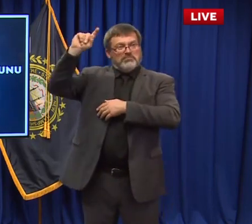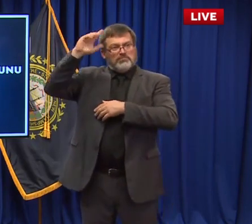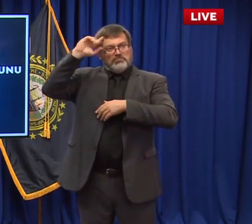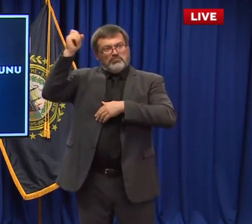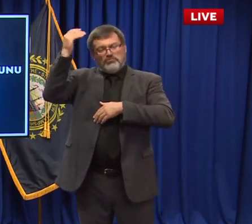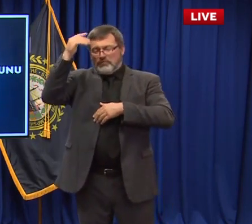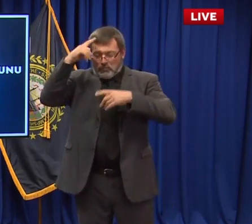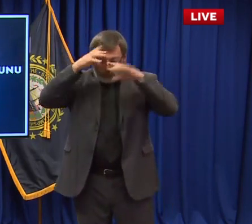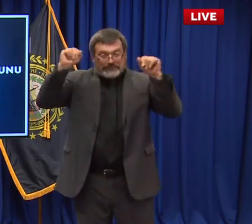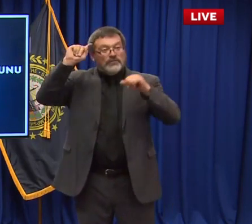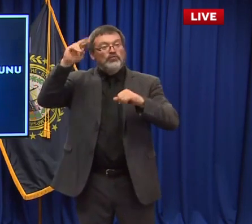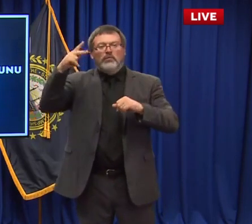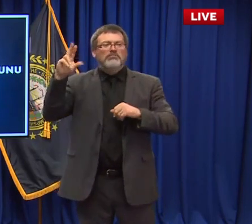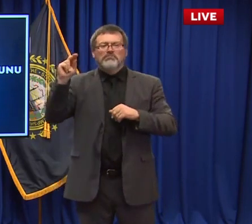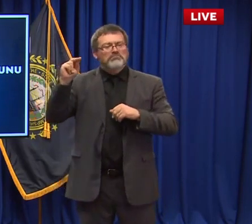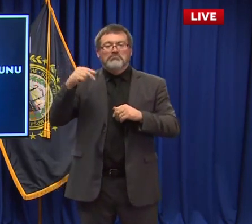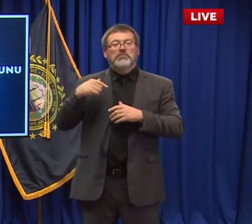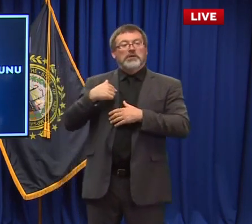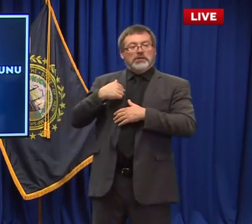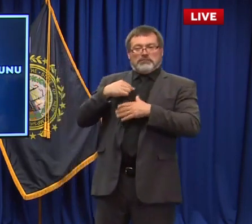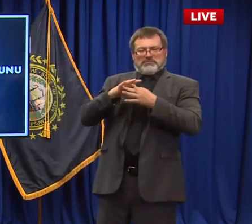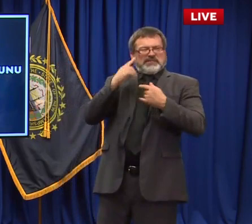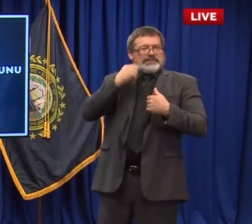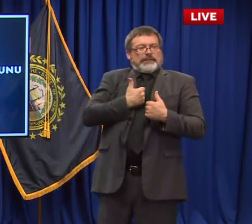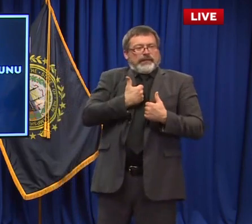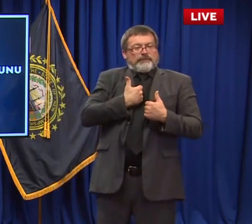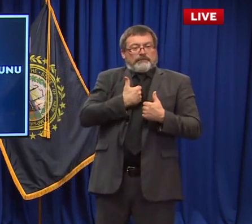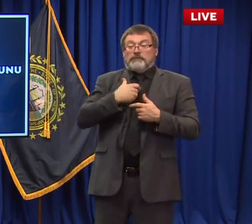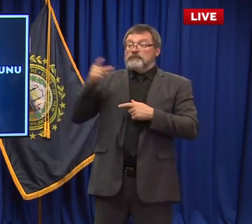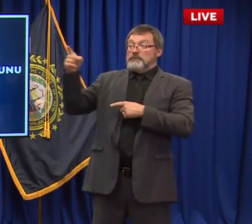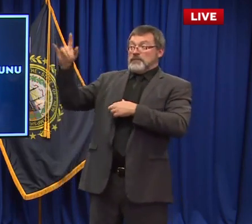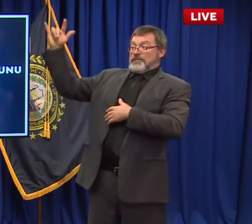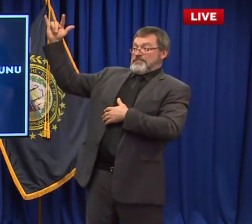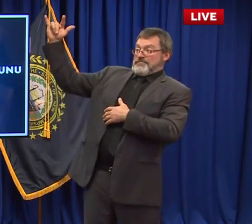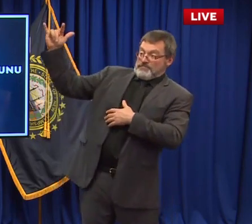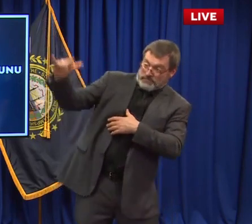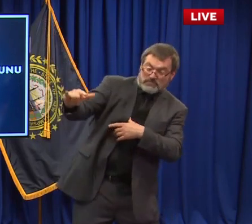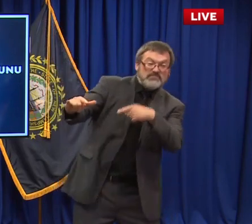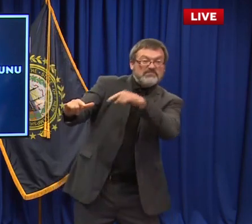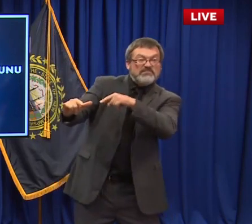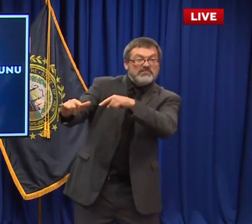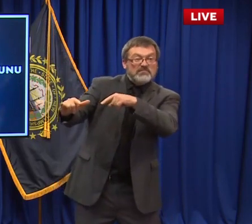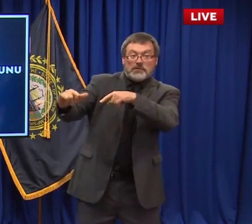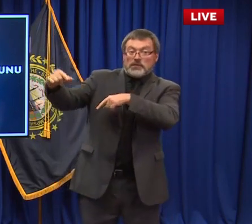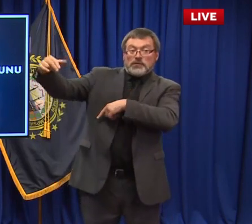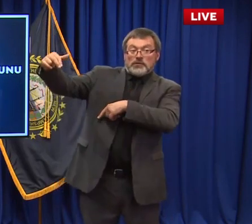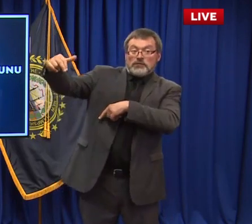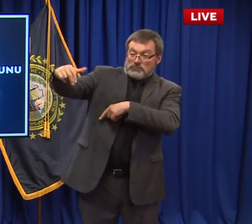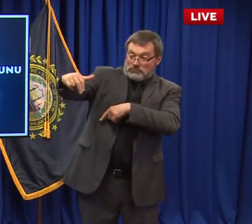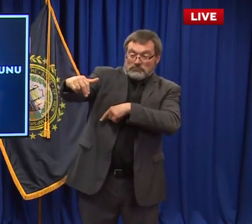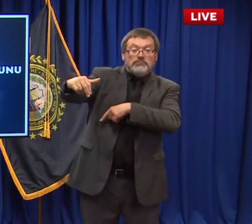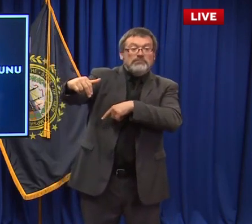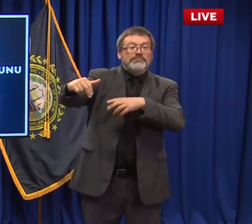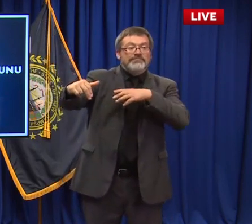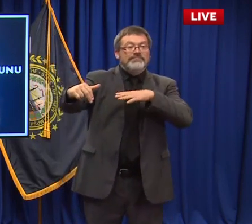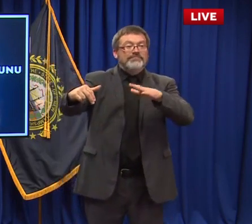I DON’T TO SPEAK ON BEHALF OF THE PRESIDENT, BUT HE IS FLYING IN IN TERMS OF HIS HEALTH AND SAFETY.